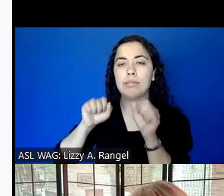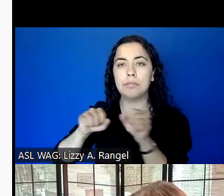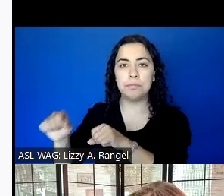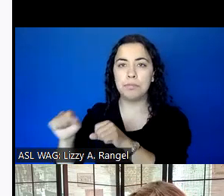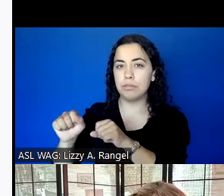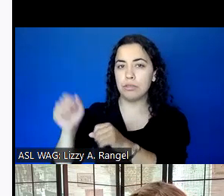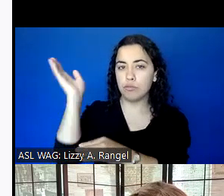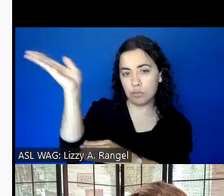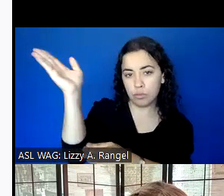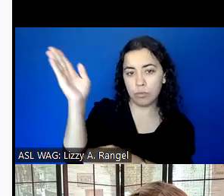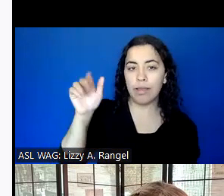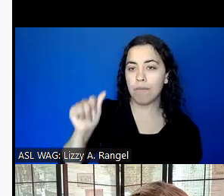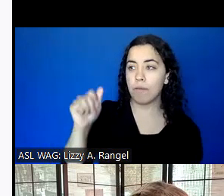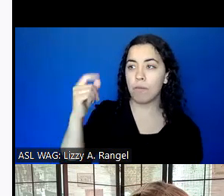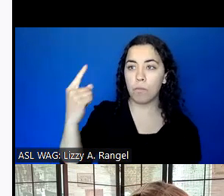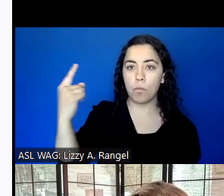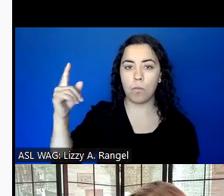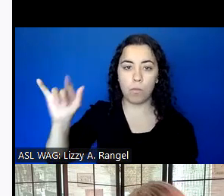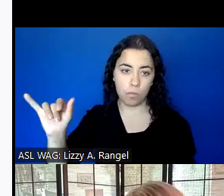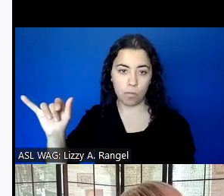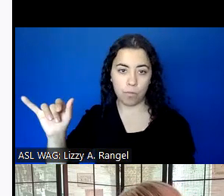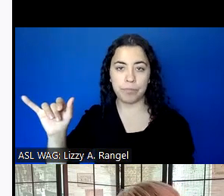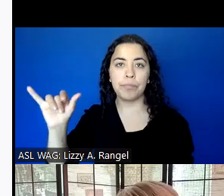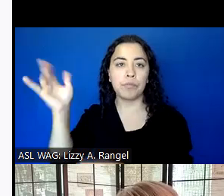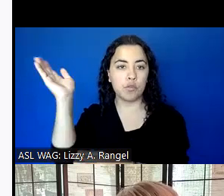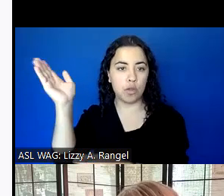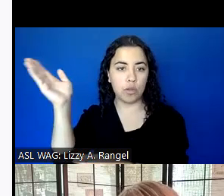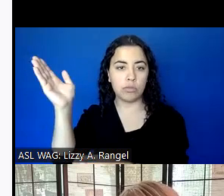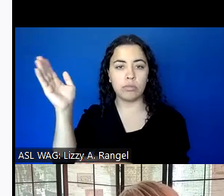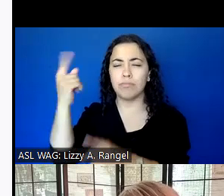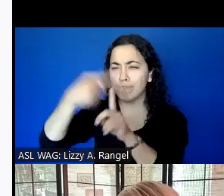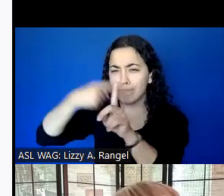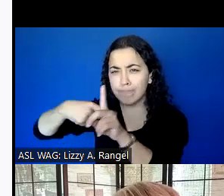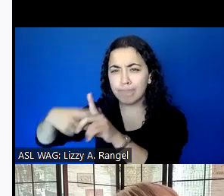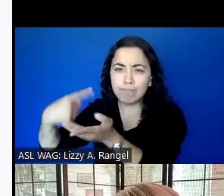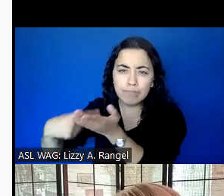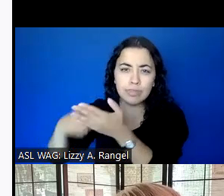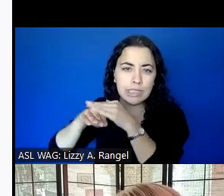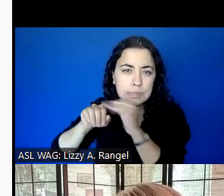I am disabled. I am physically disabled. And I have hearing loss. So I am a huge advocate